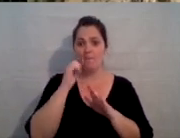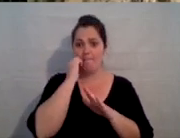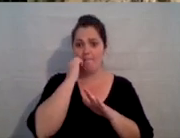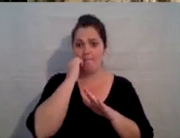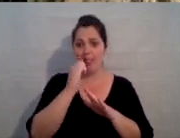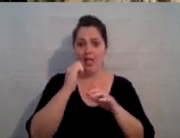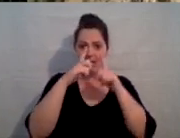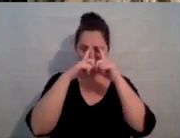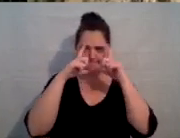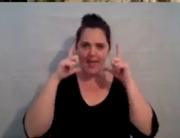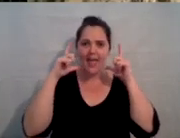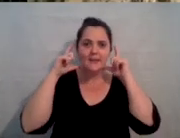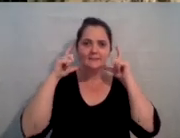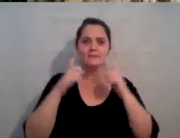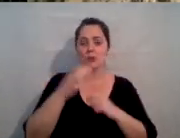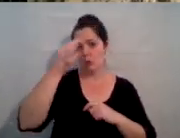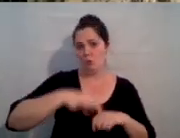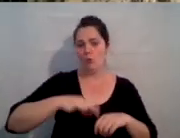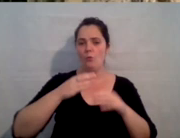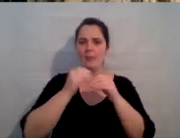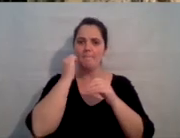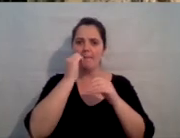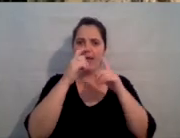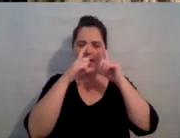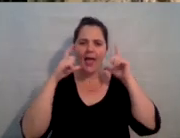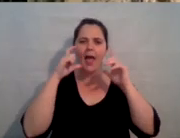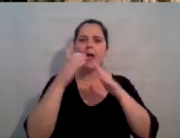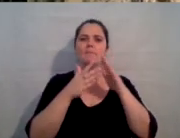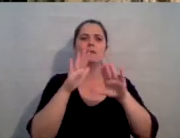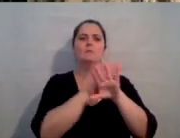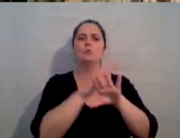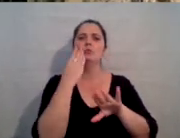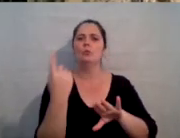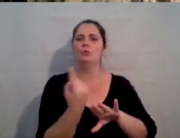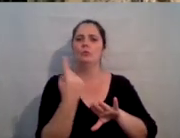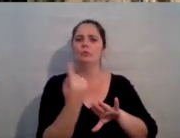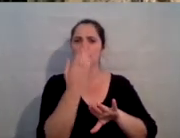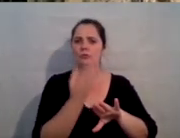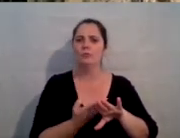with a black mask and that was a way to try to guarantee that nothing